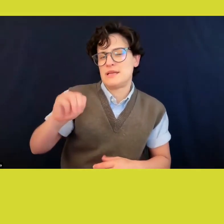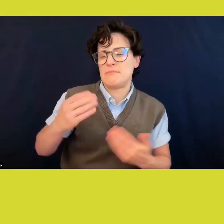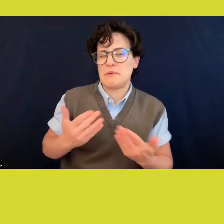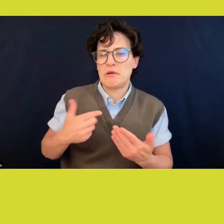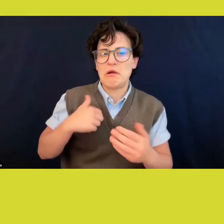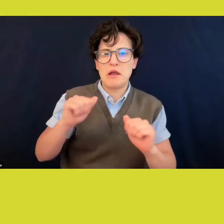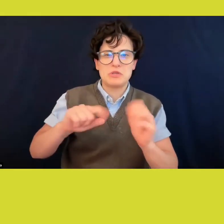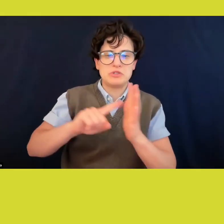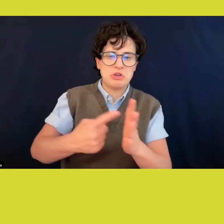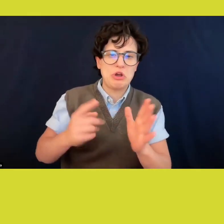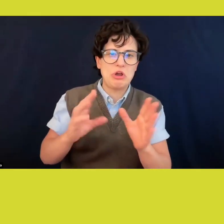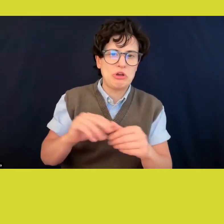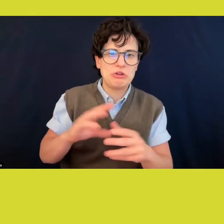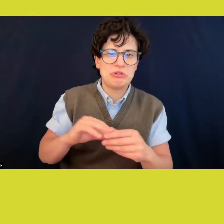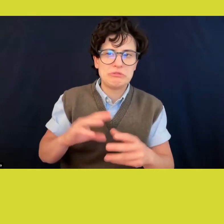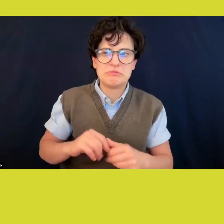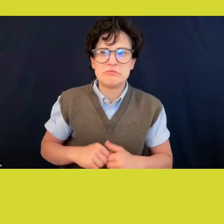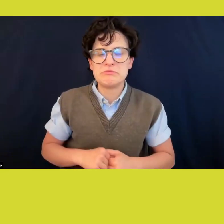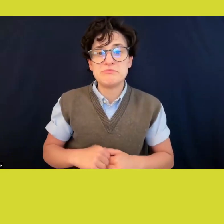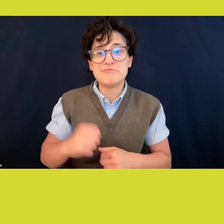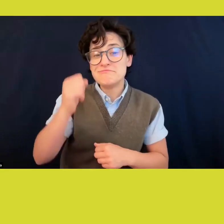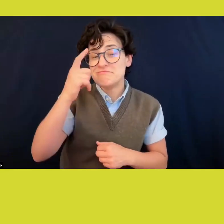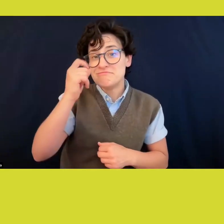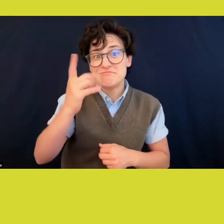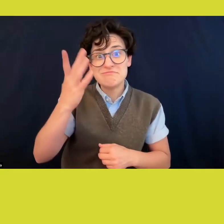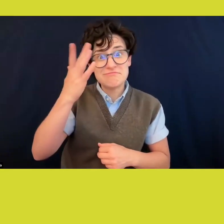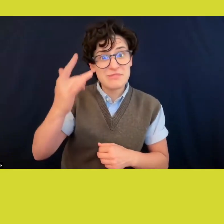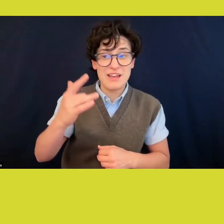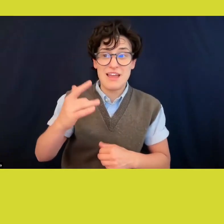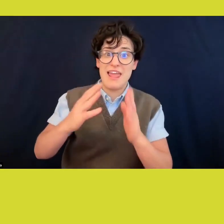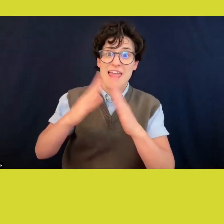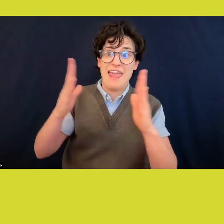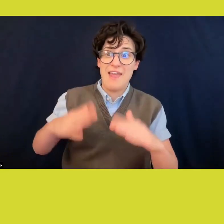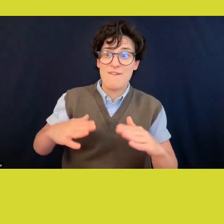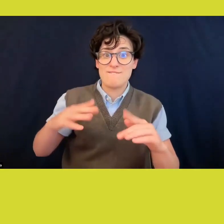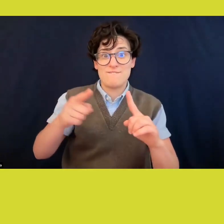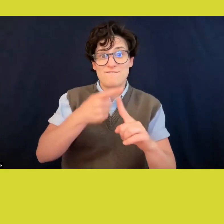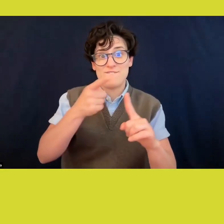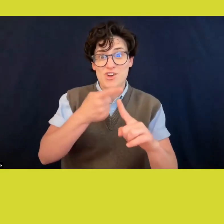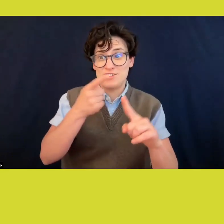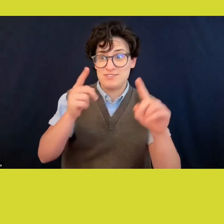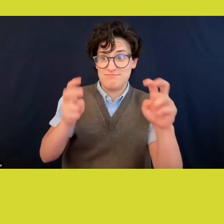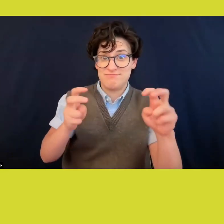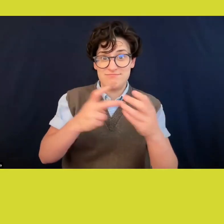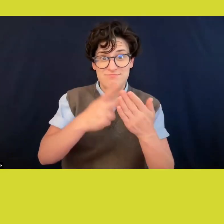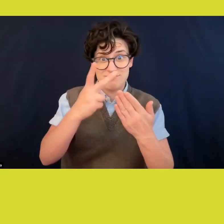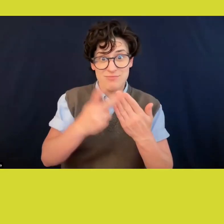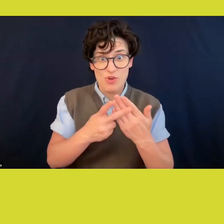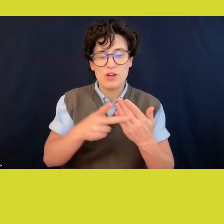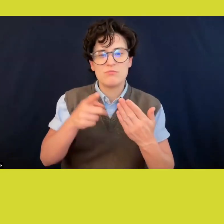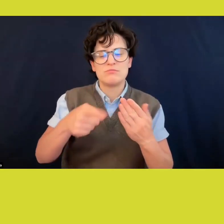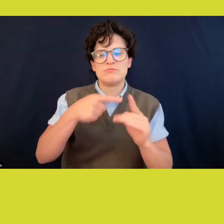because Housing First was targeted for people that were calling the most vulnerable,